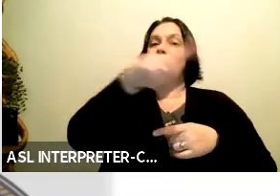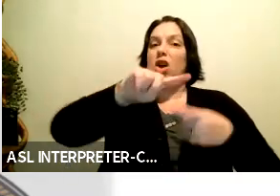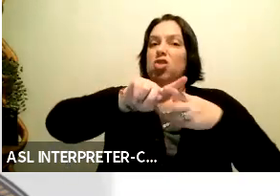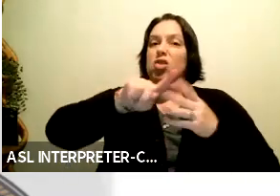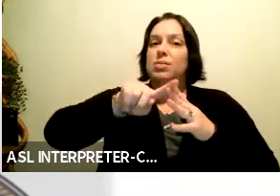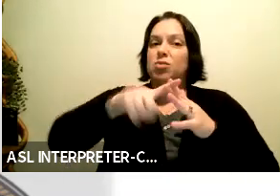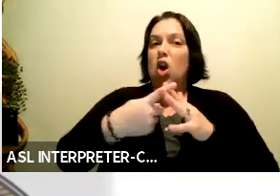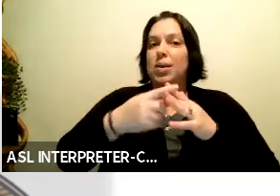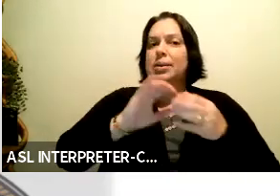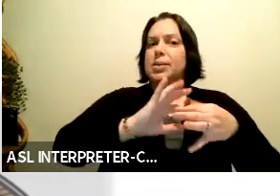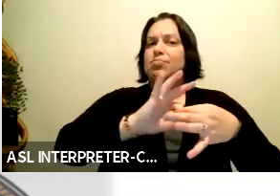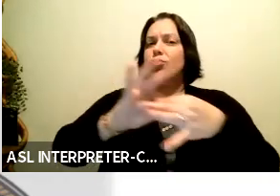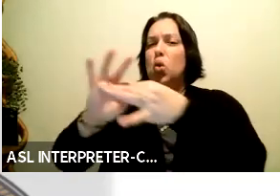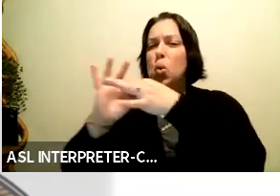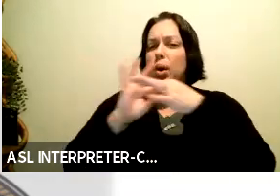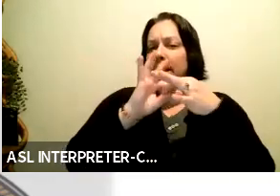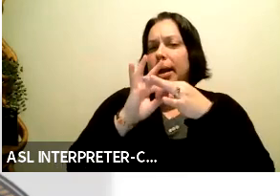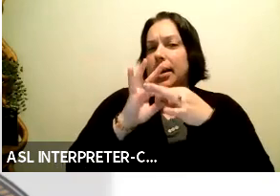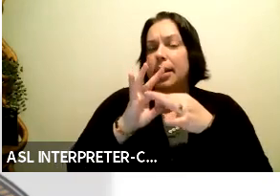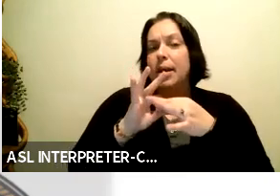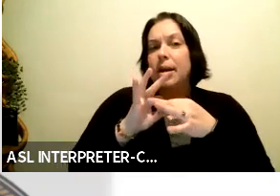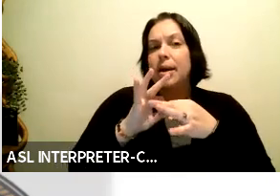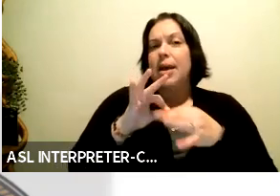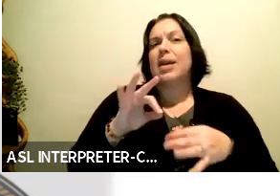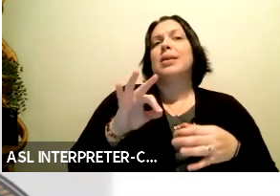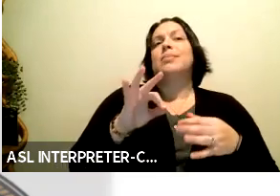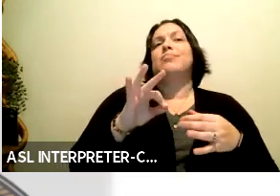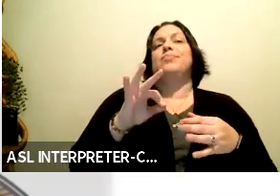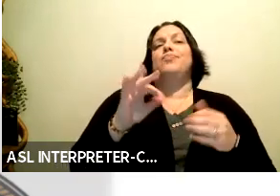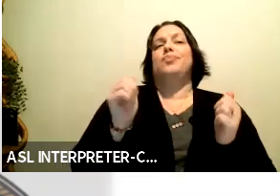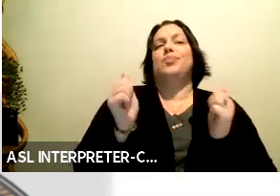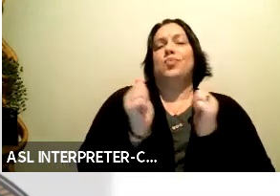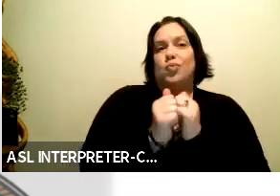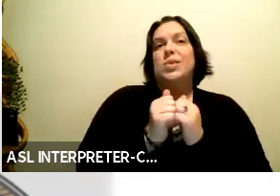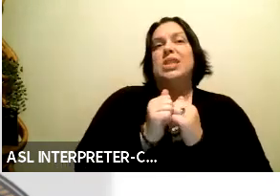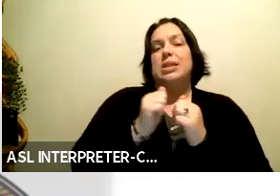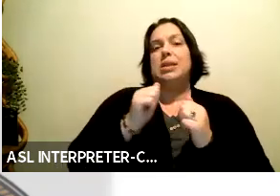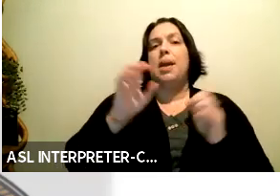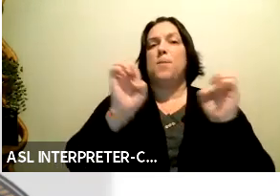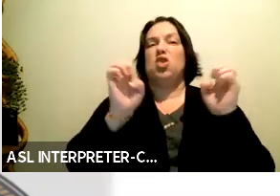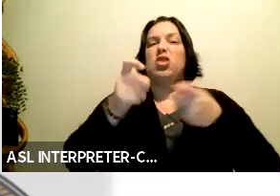program coordinator for disability inclusion and emergency management. And then fast forward,